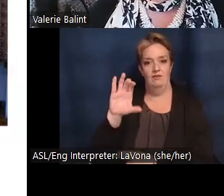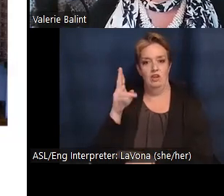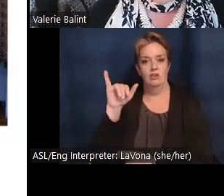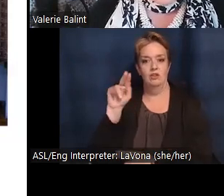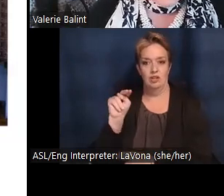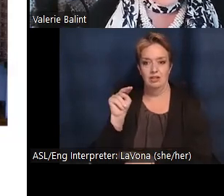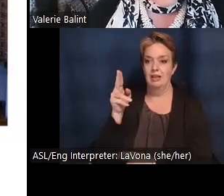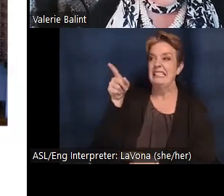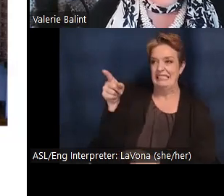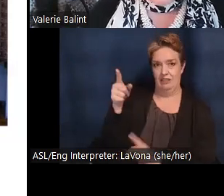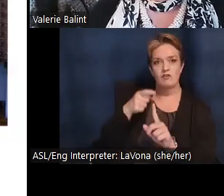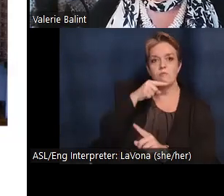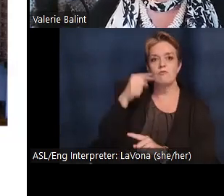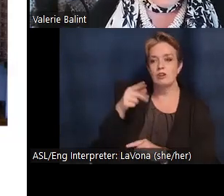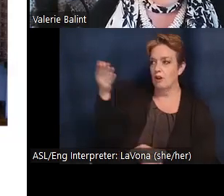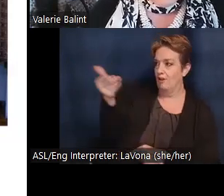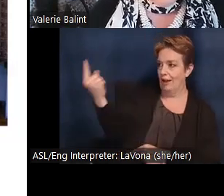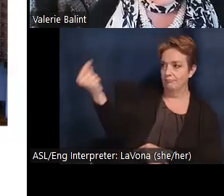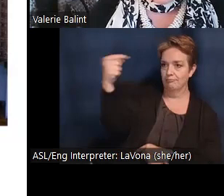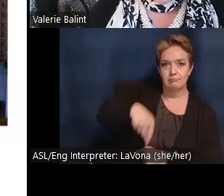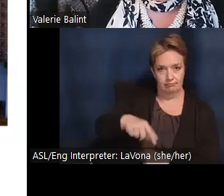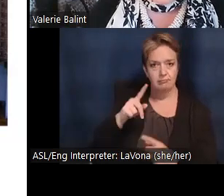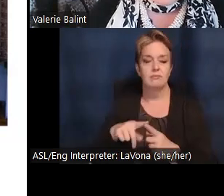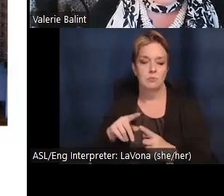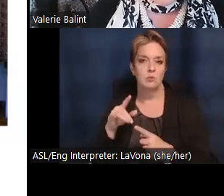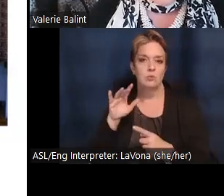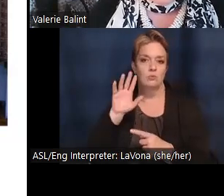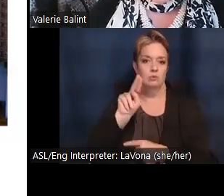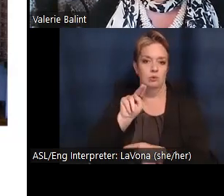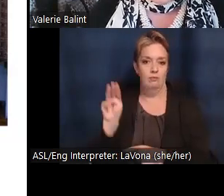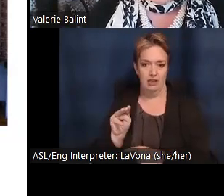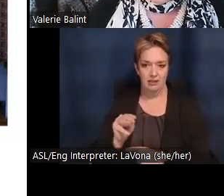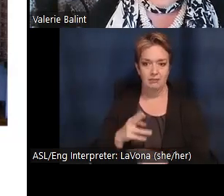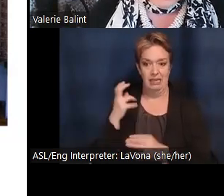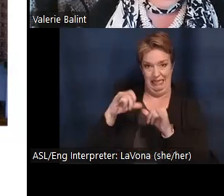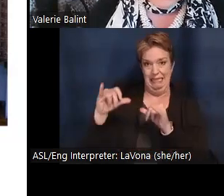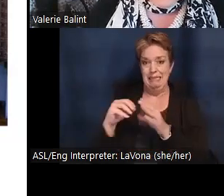He ultimately relocated, and now you can visit the home Fechin transformed with his own hands.